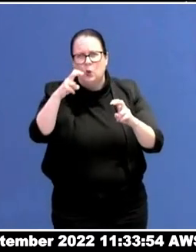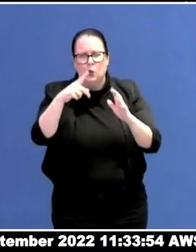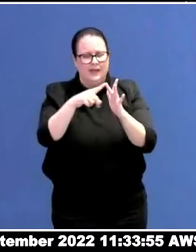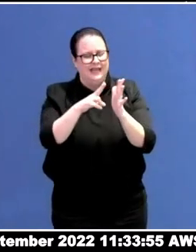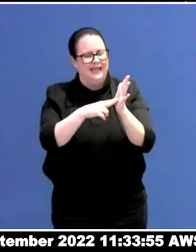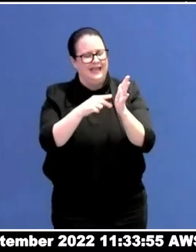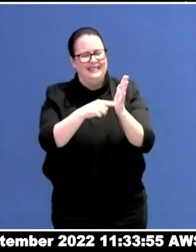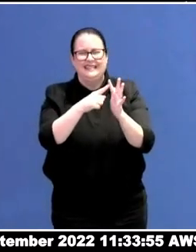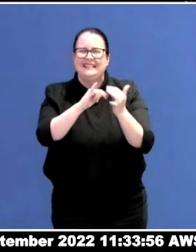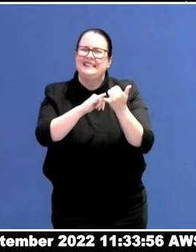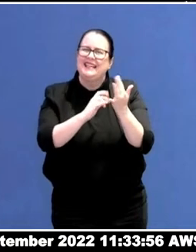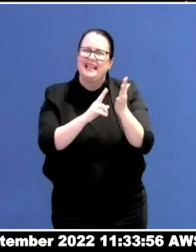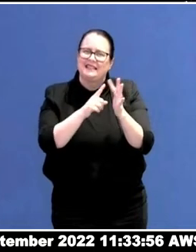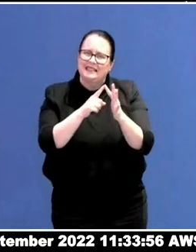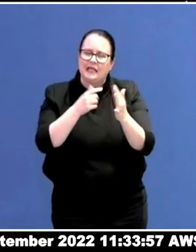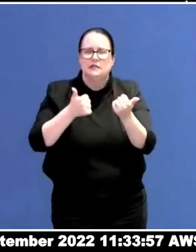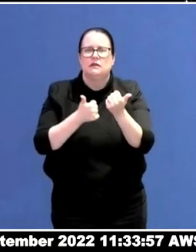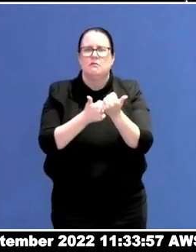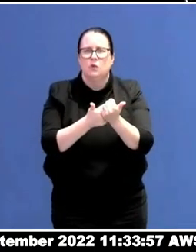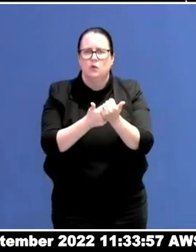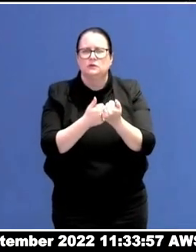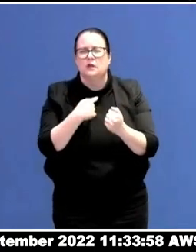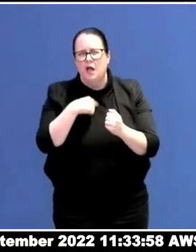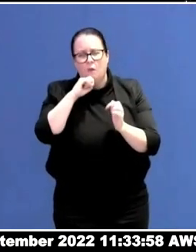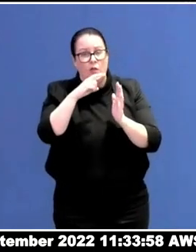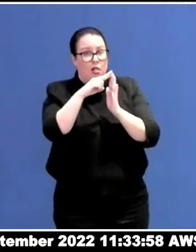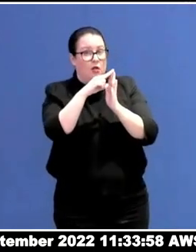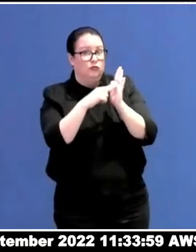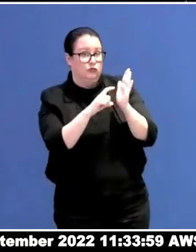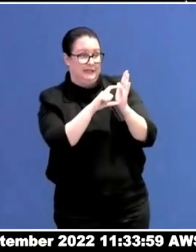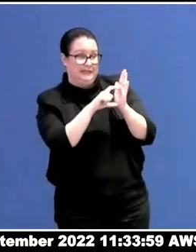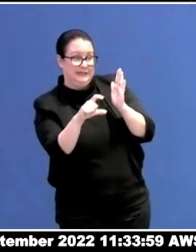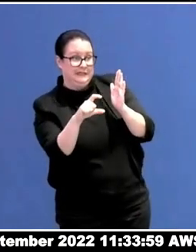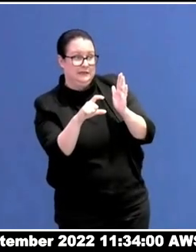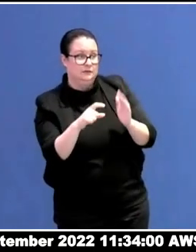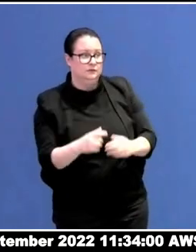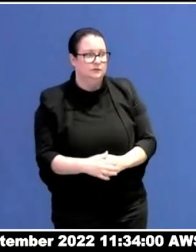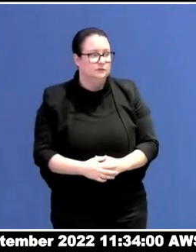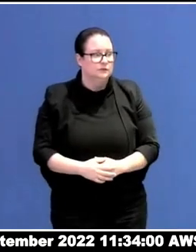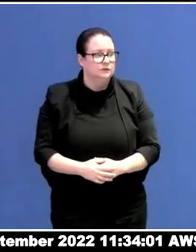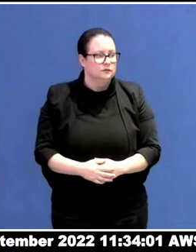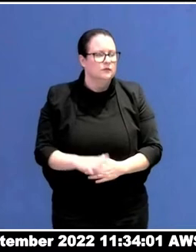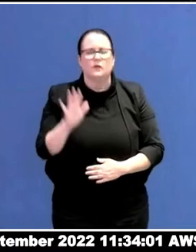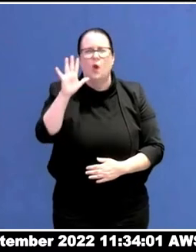Now, I just want to read the case study that I have - well, before I do, I might just ask